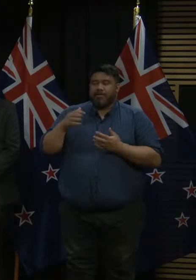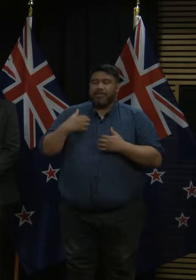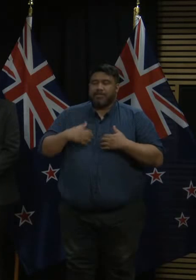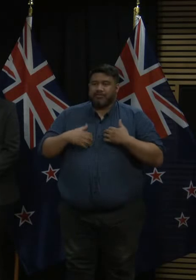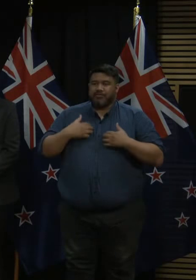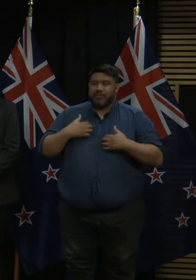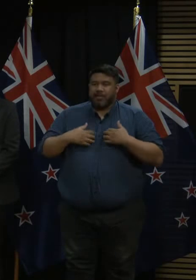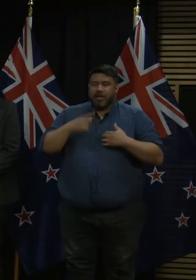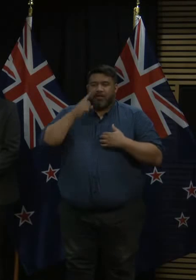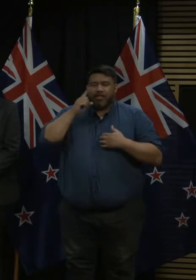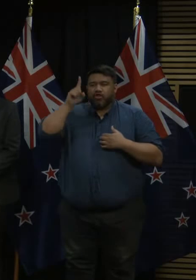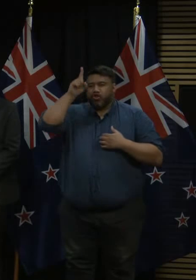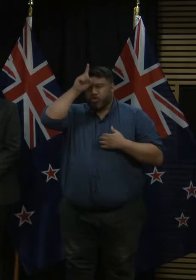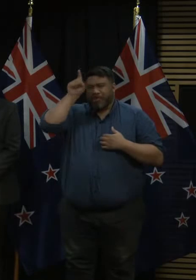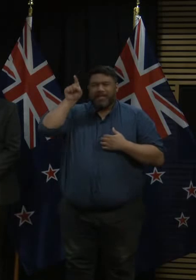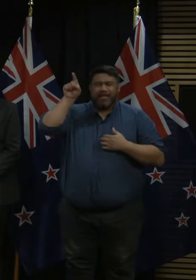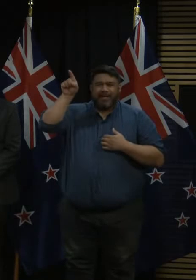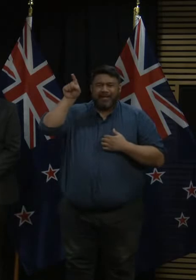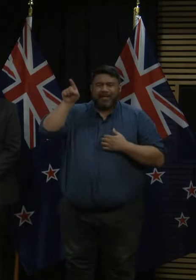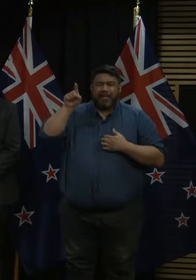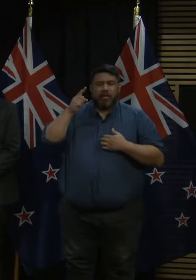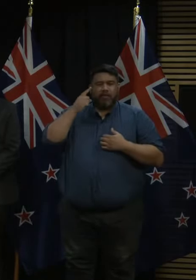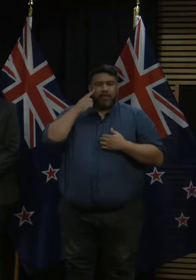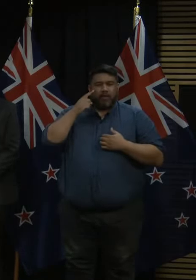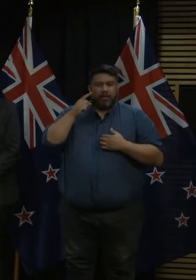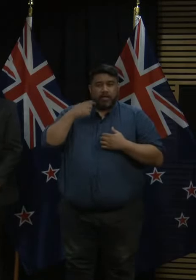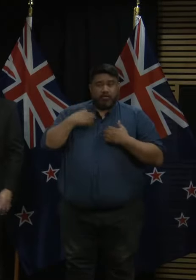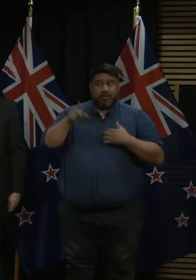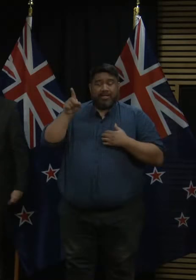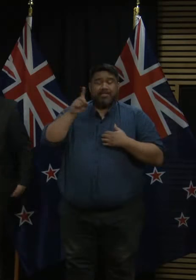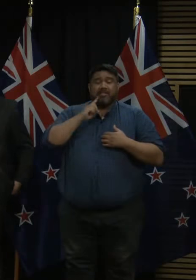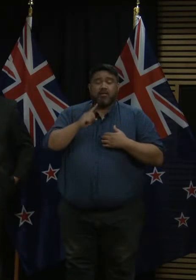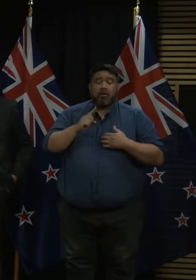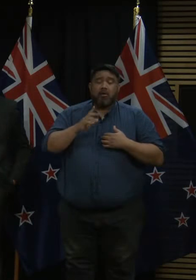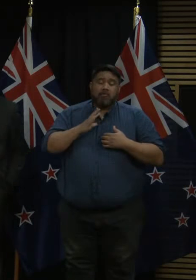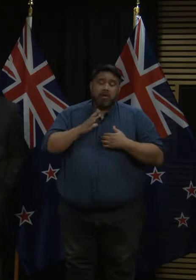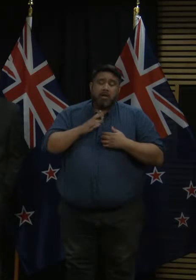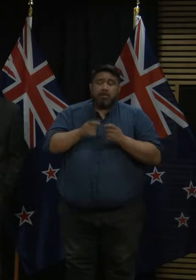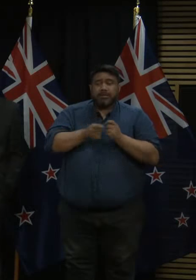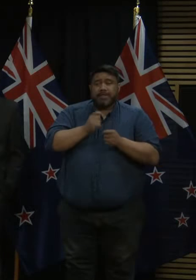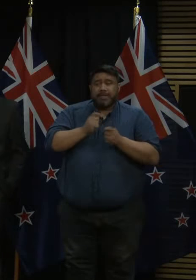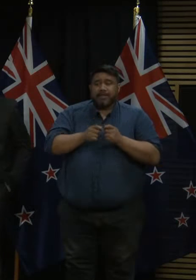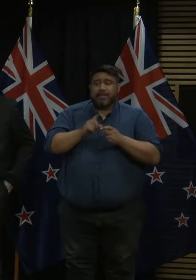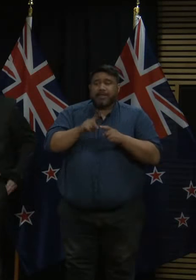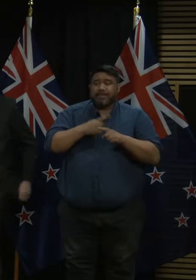requirement, would those tests still be free or would you expect them to be paid for? >> That's the interesting journey